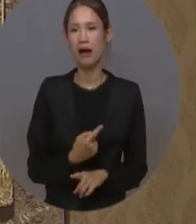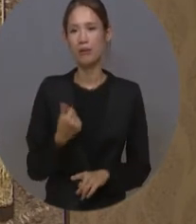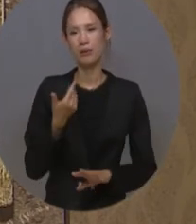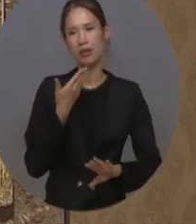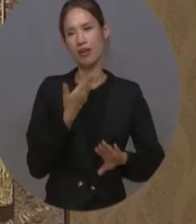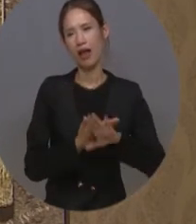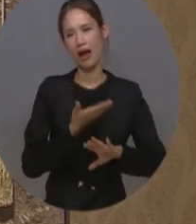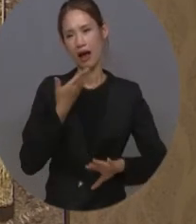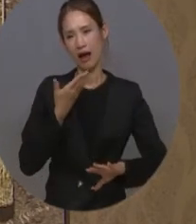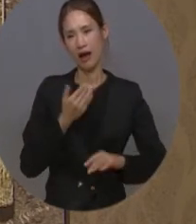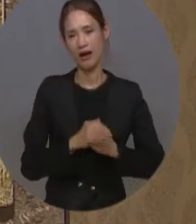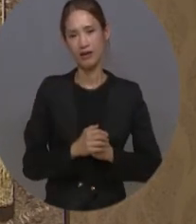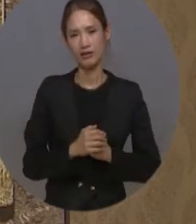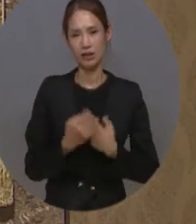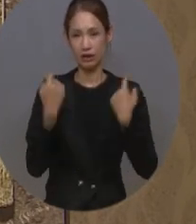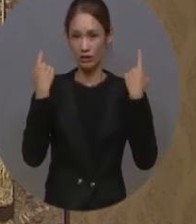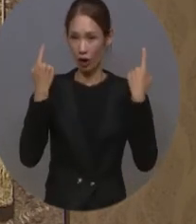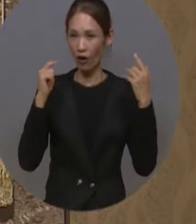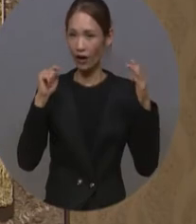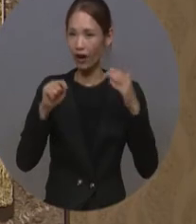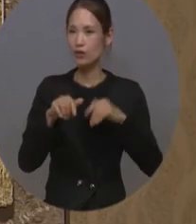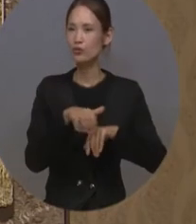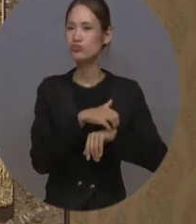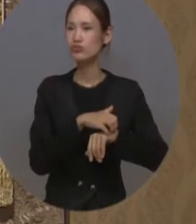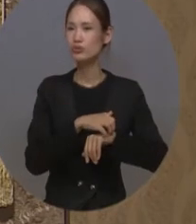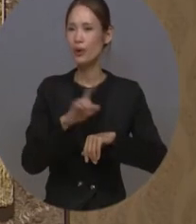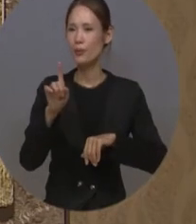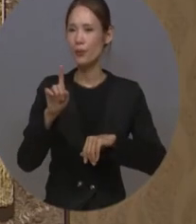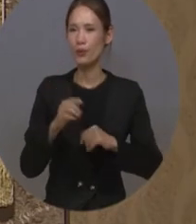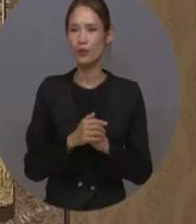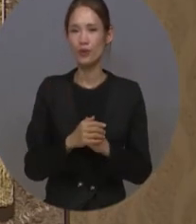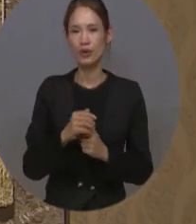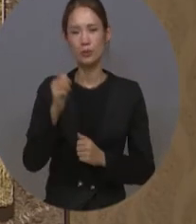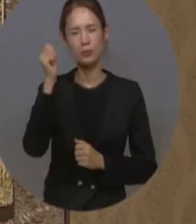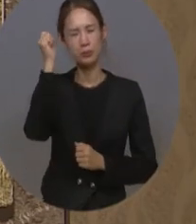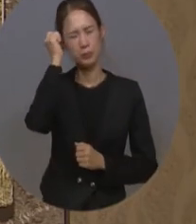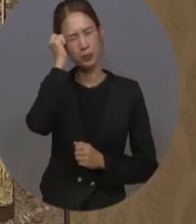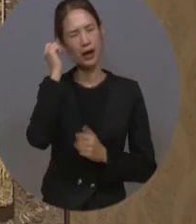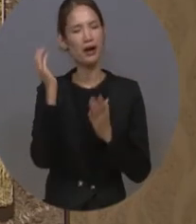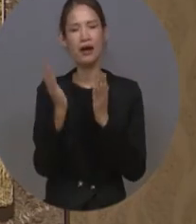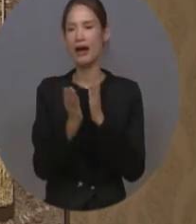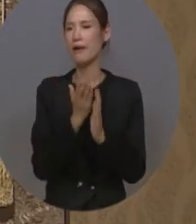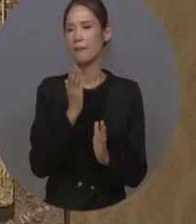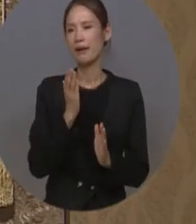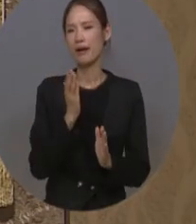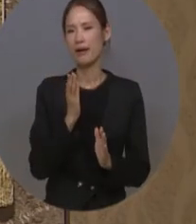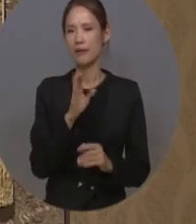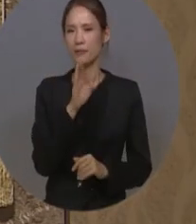It's really uncomfortable when you travel because the pillow might not fit you Yes, it's true